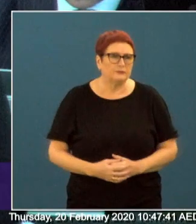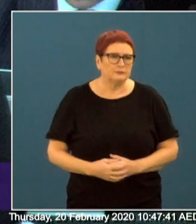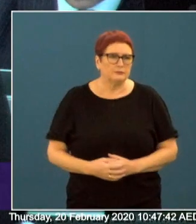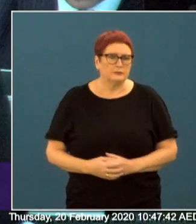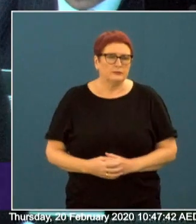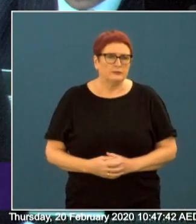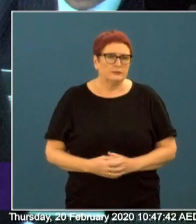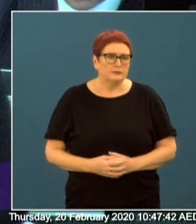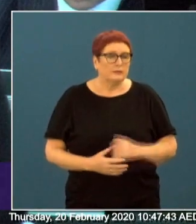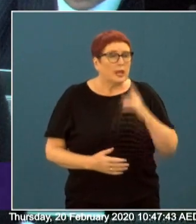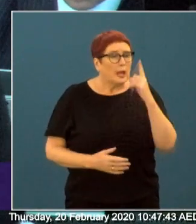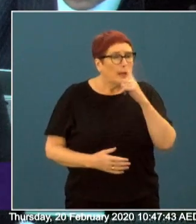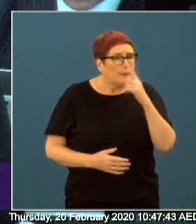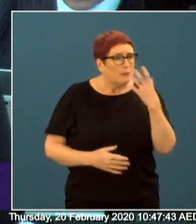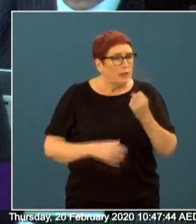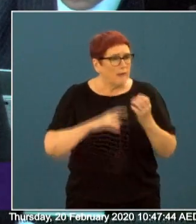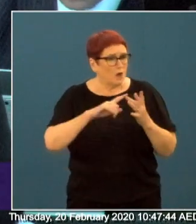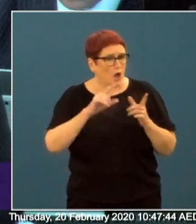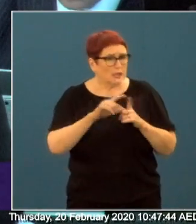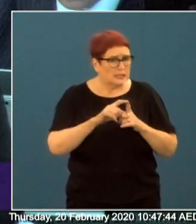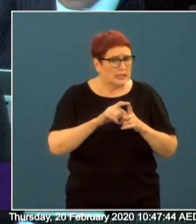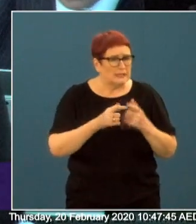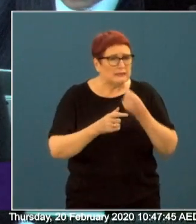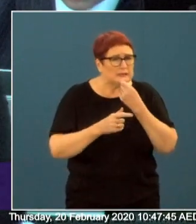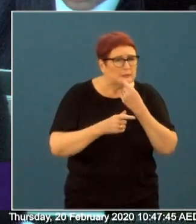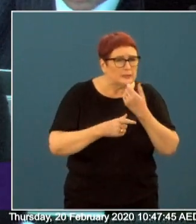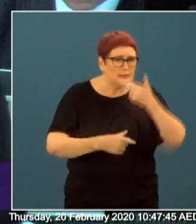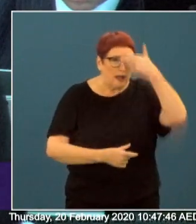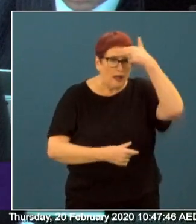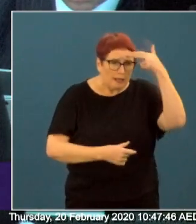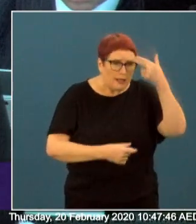intellectual disability being given labels or to have classifications.